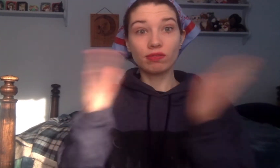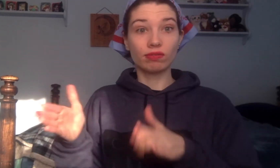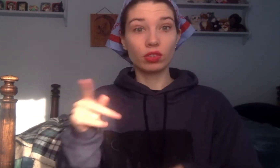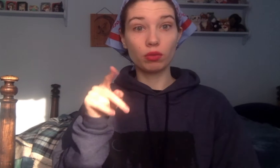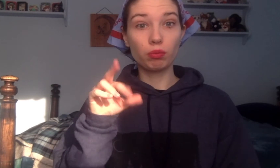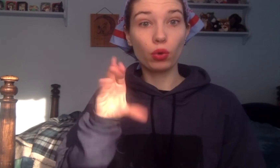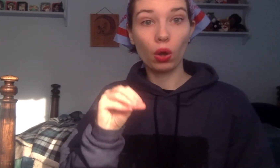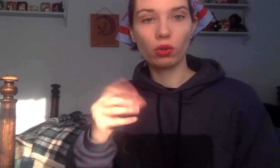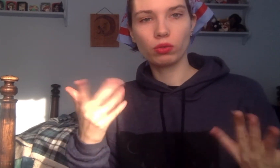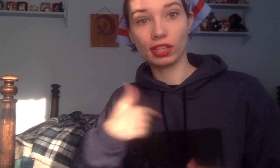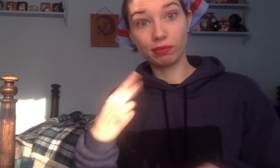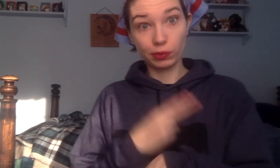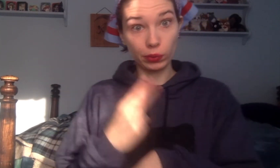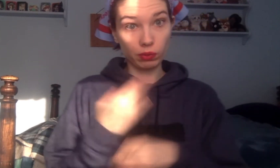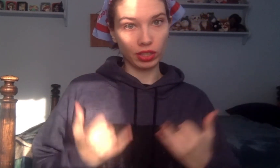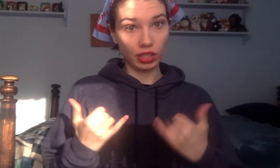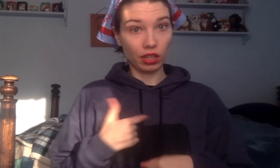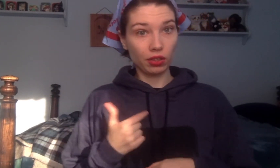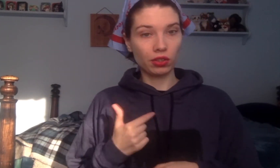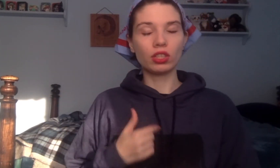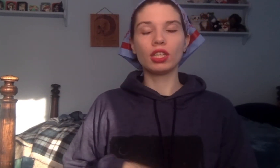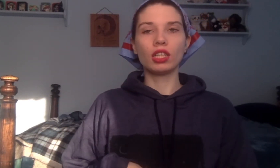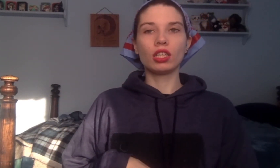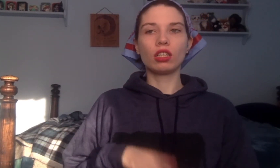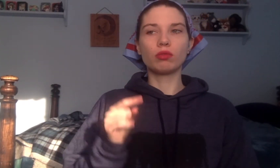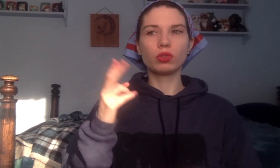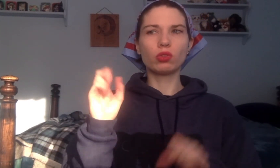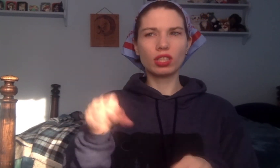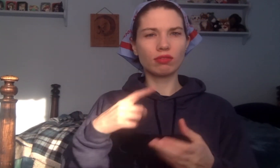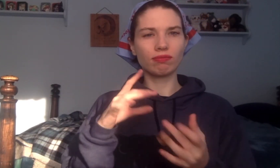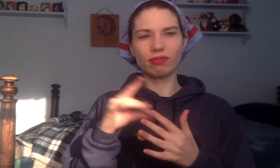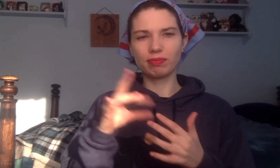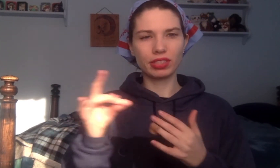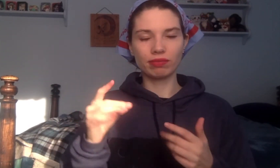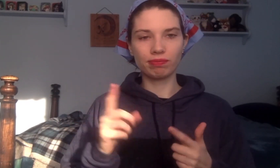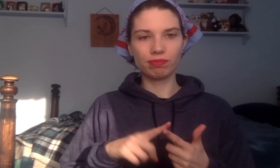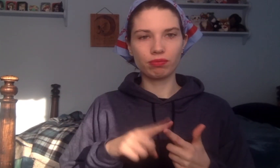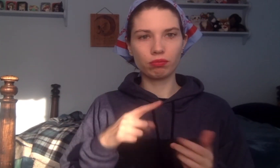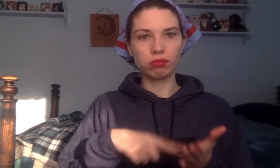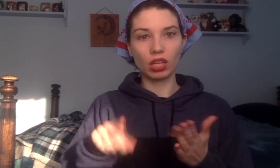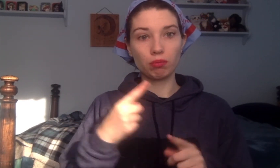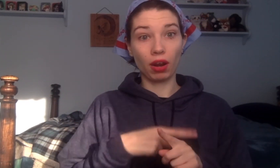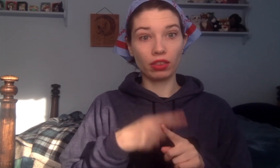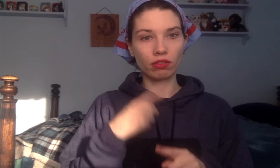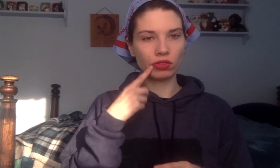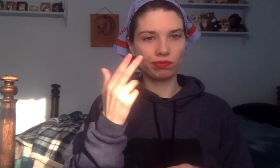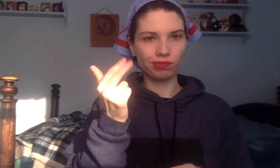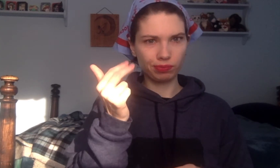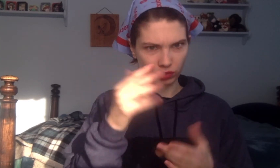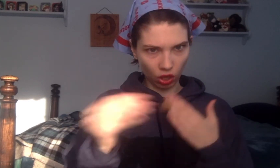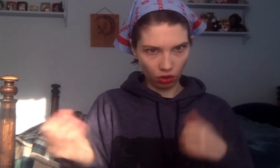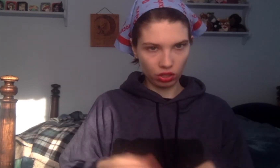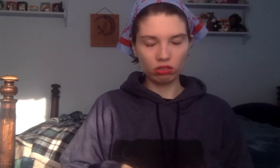Pro, which is what I'm using now. You can pick to pay monthly for $13,